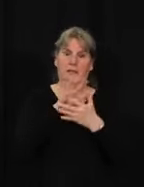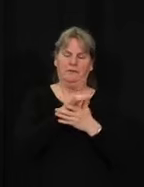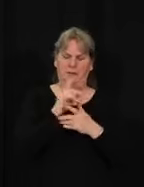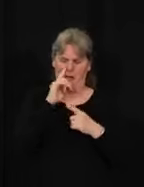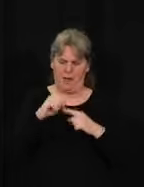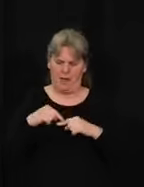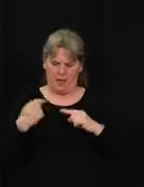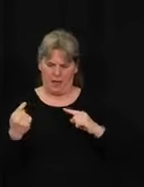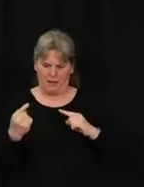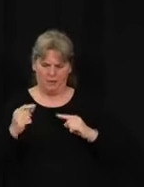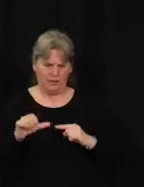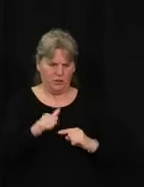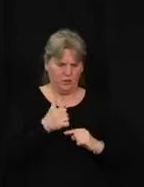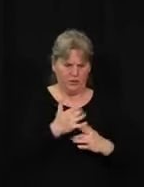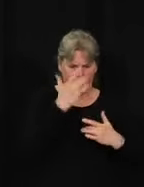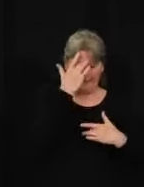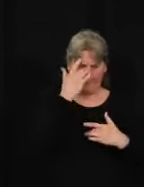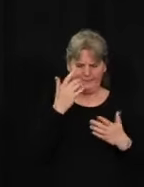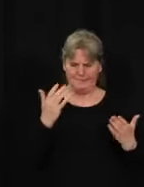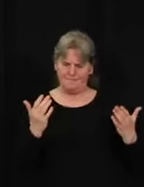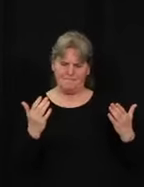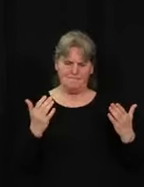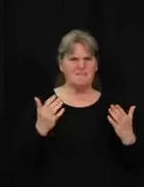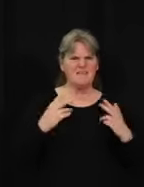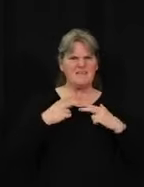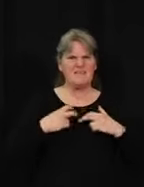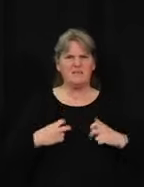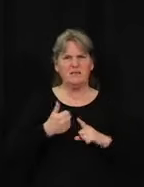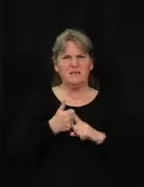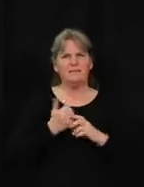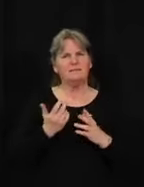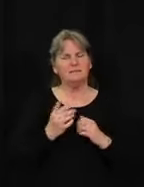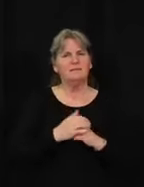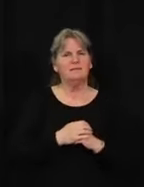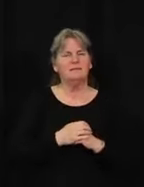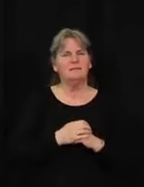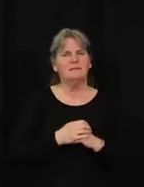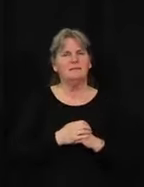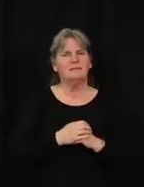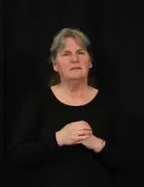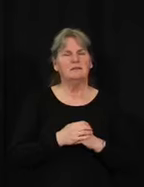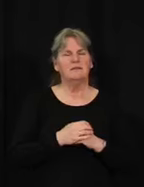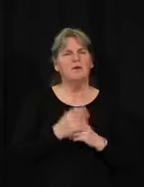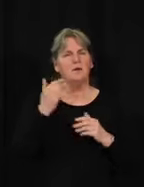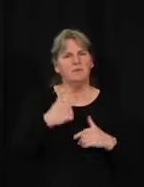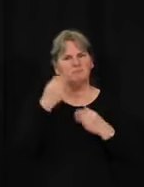Is this my allergy or is this something else? One of the things that we are advising to our healthcare